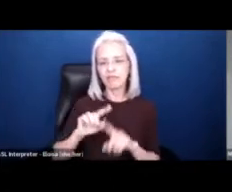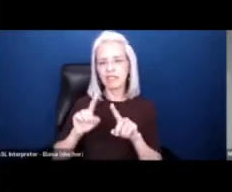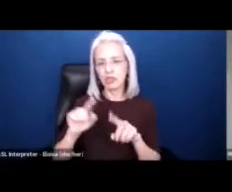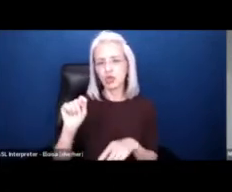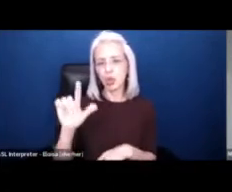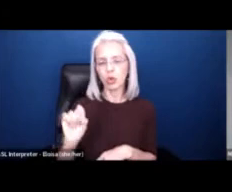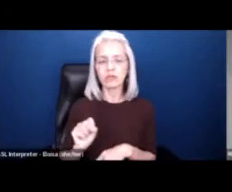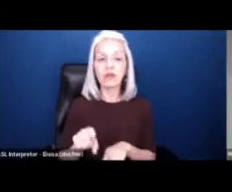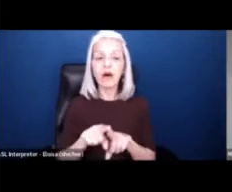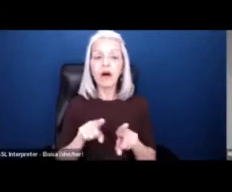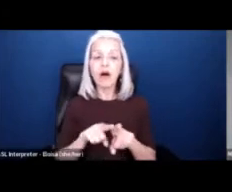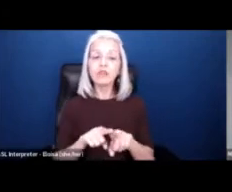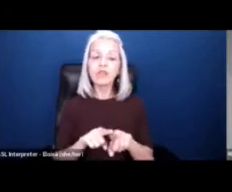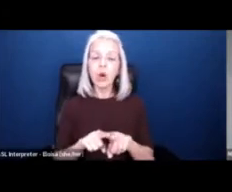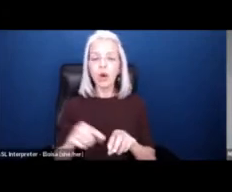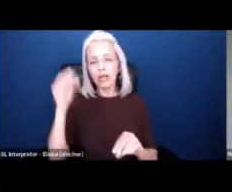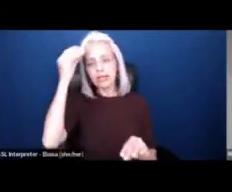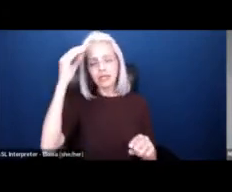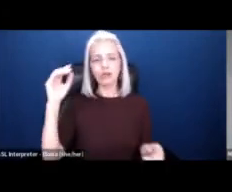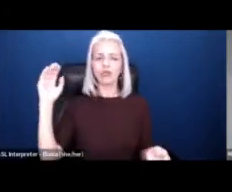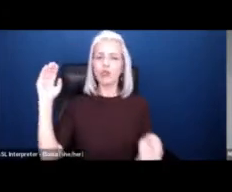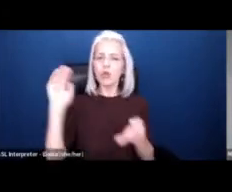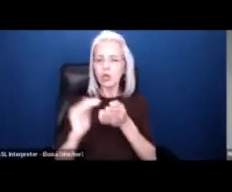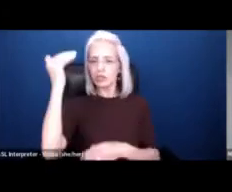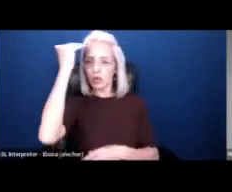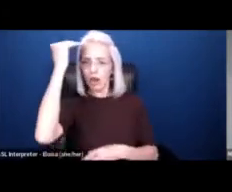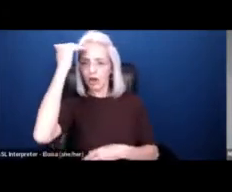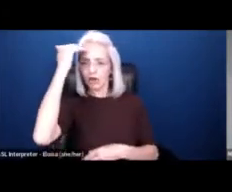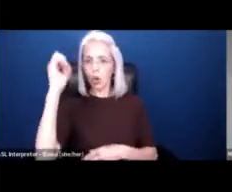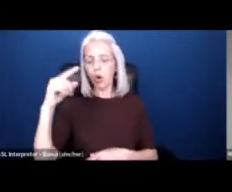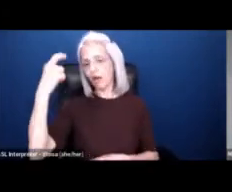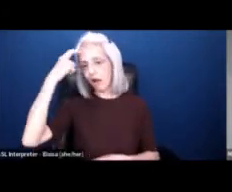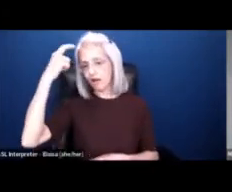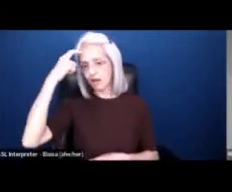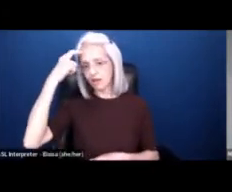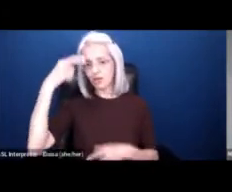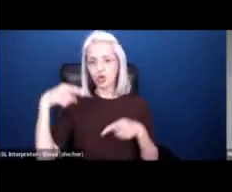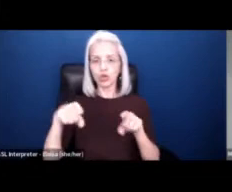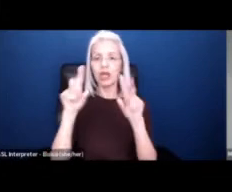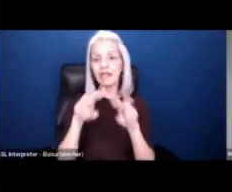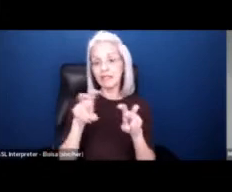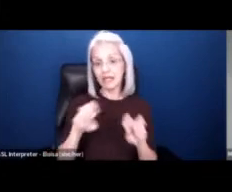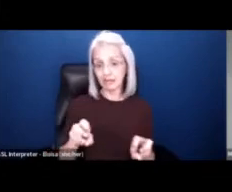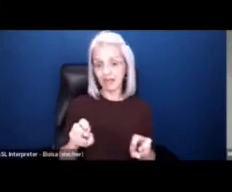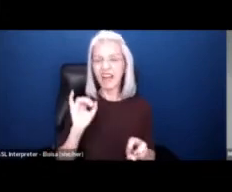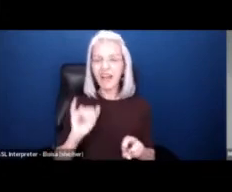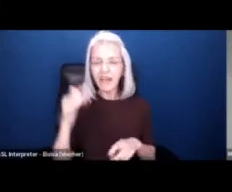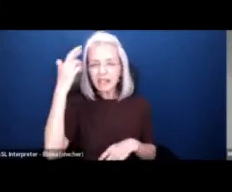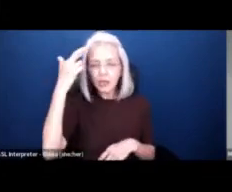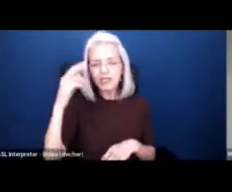reduced awareness and cognitive functioning on the assessment process. So that's why using collateral information using